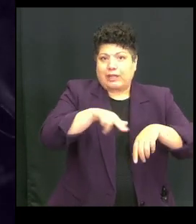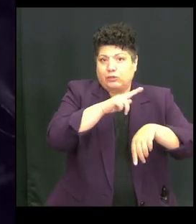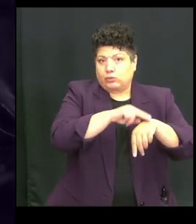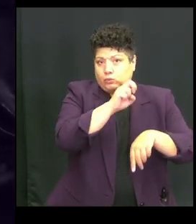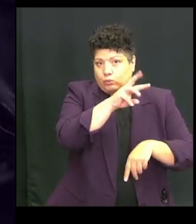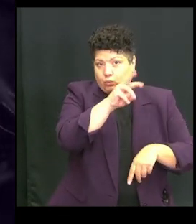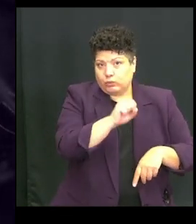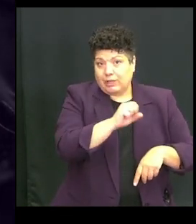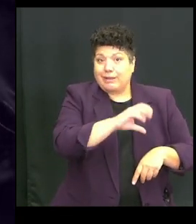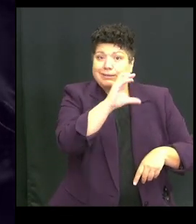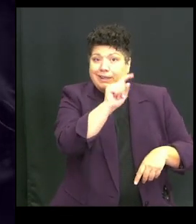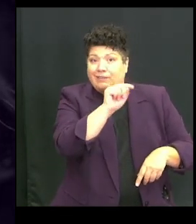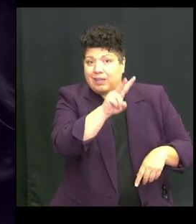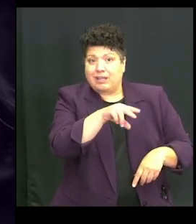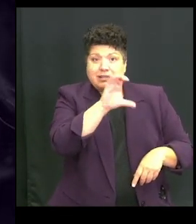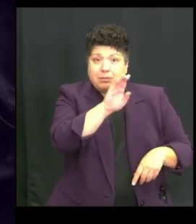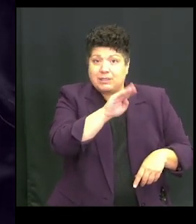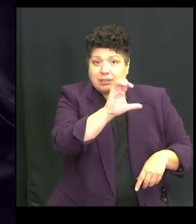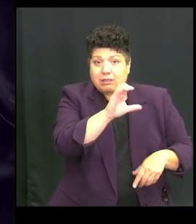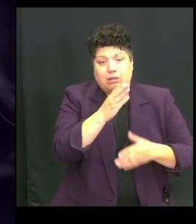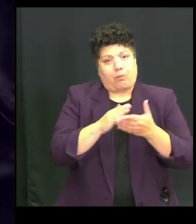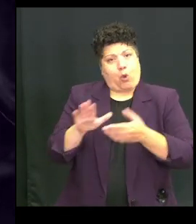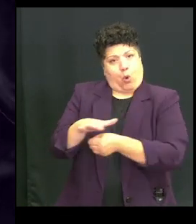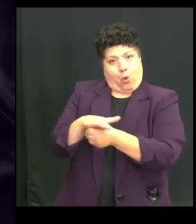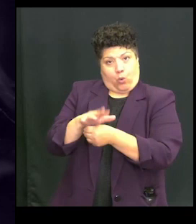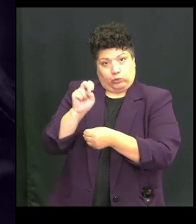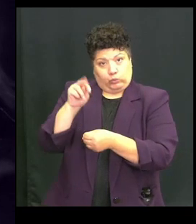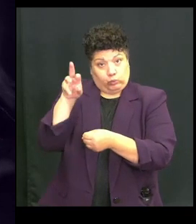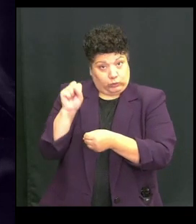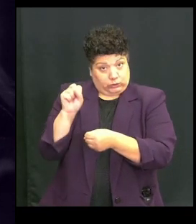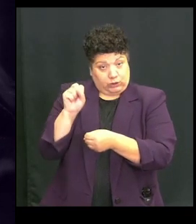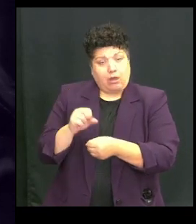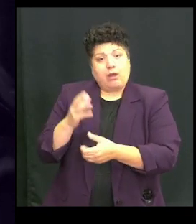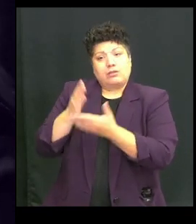Some got a local news source, and others got partisan news,